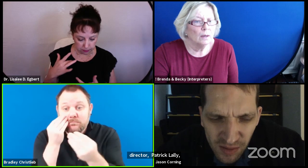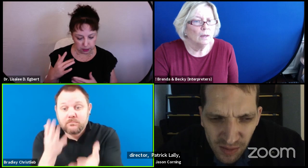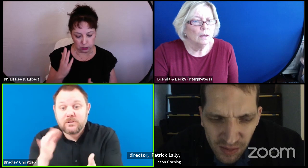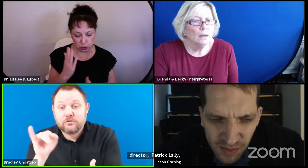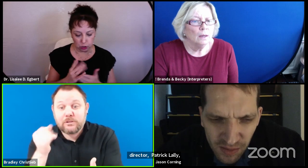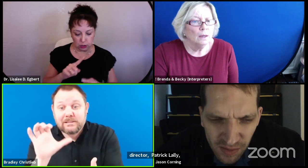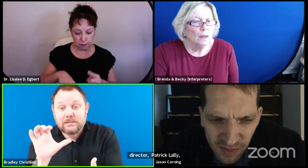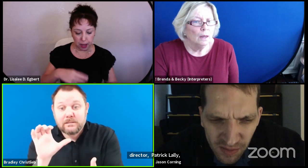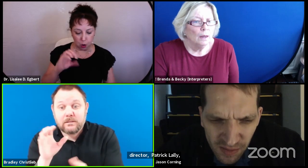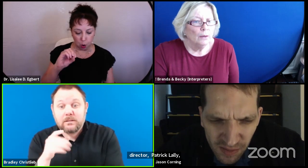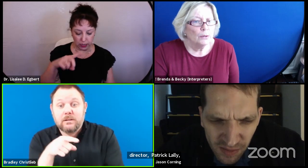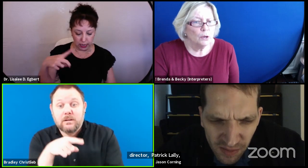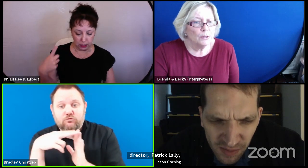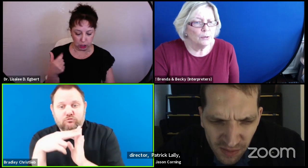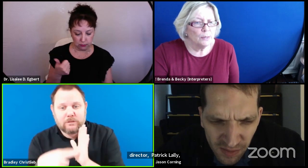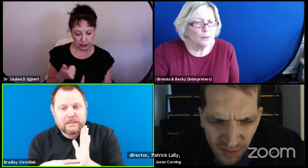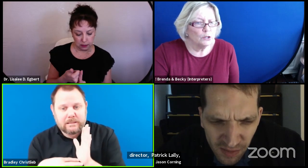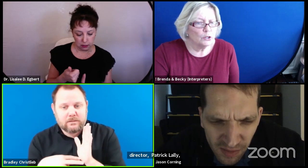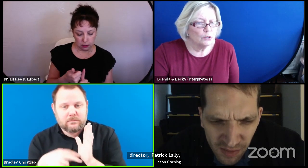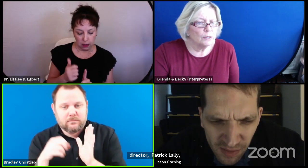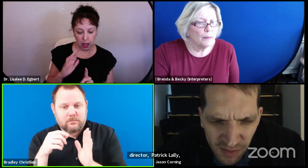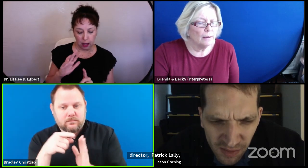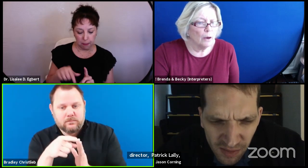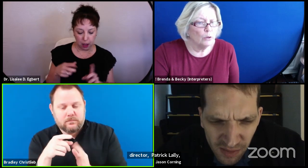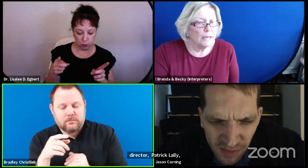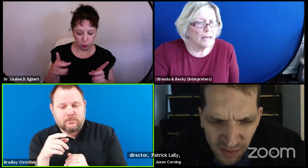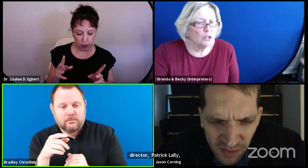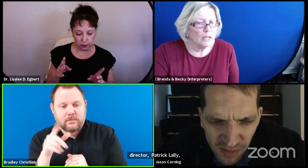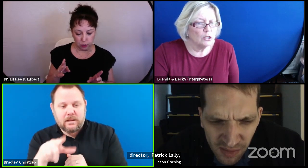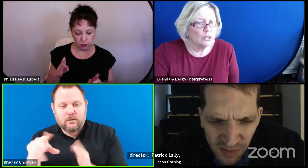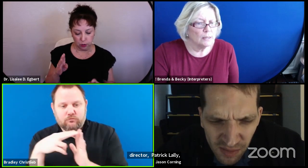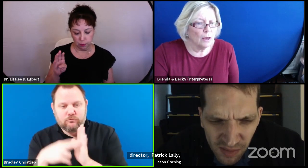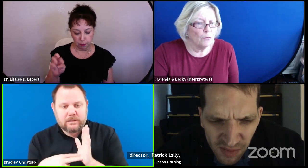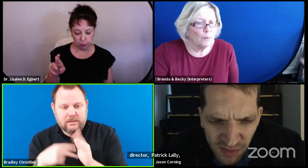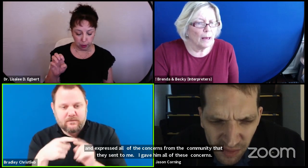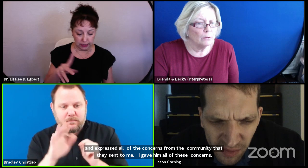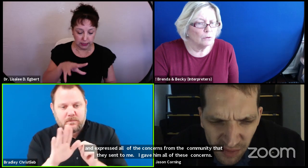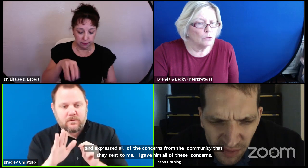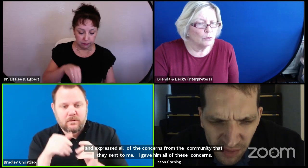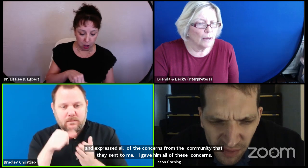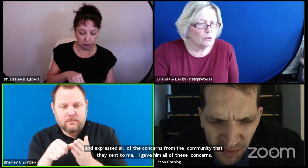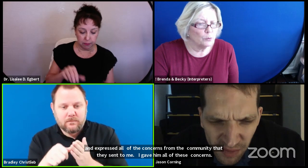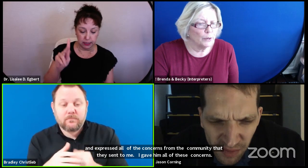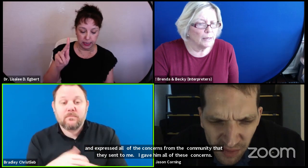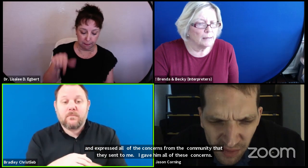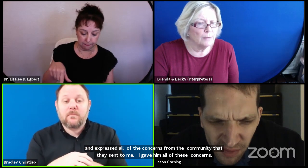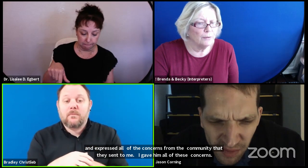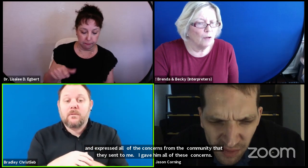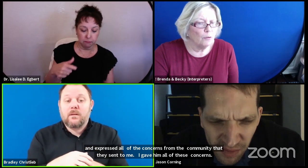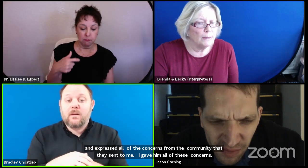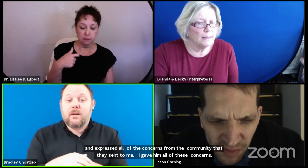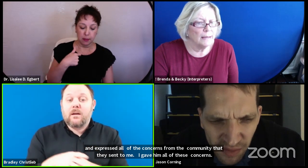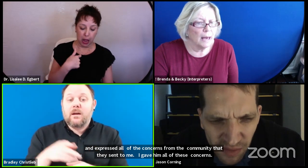There's also some concerns about ODHH itself, about Director Brick's involvement in kappa